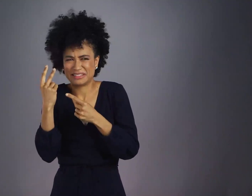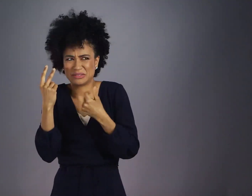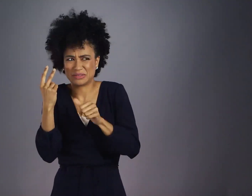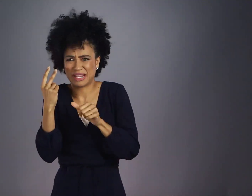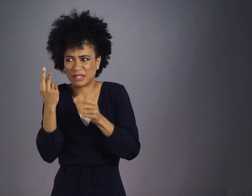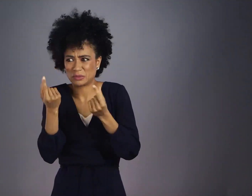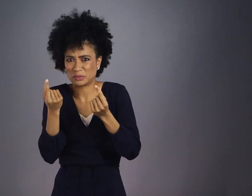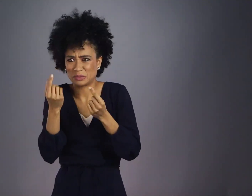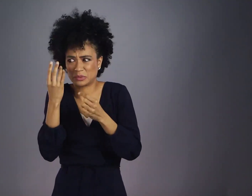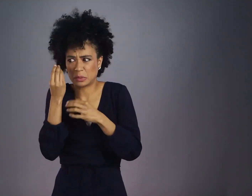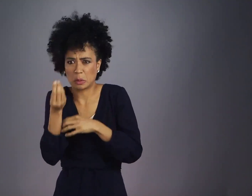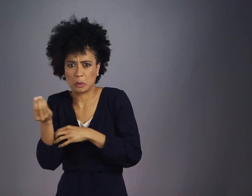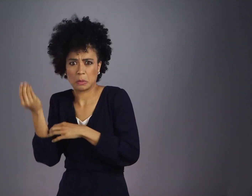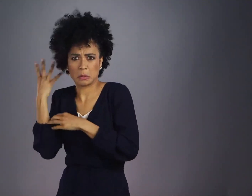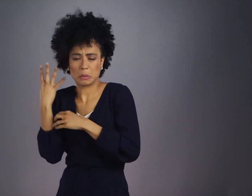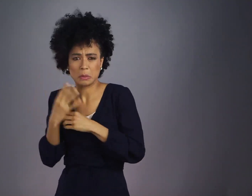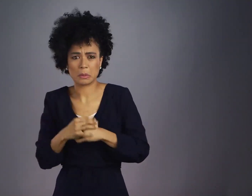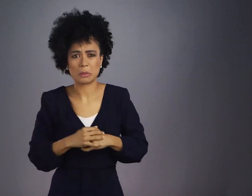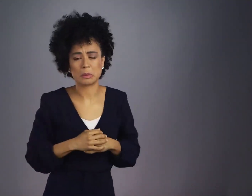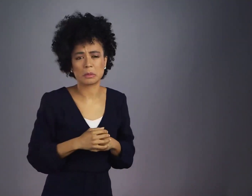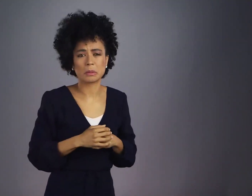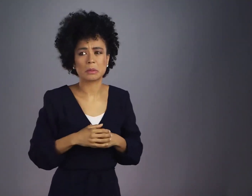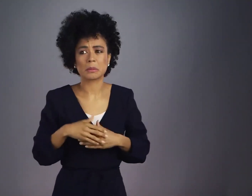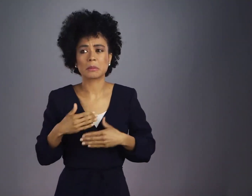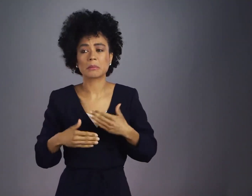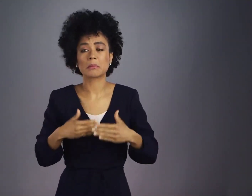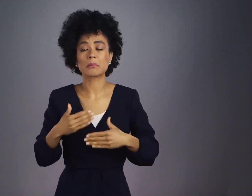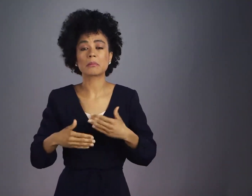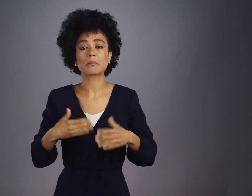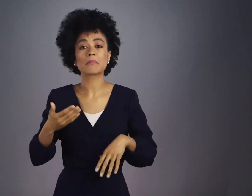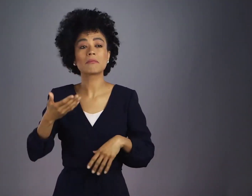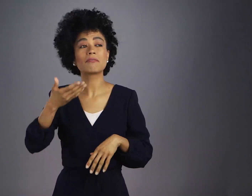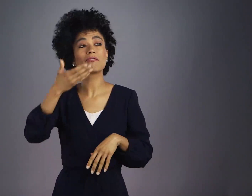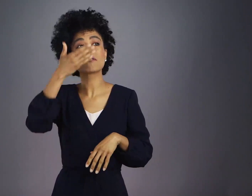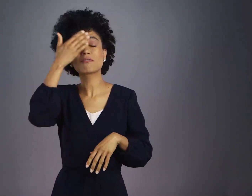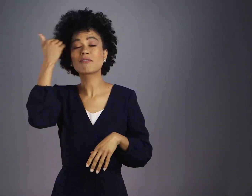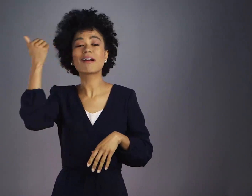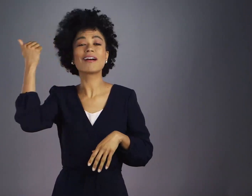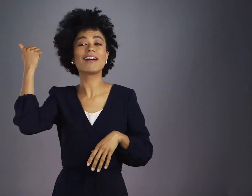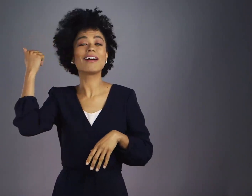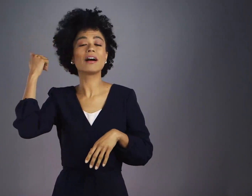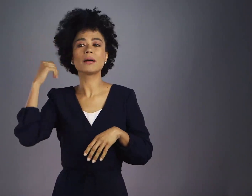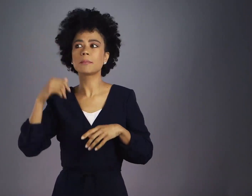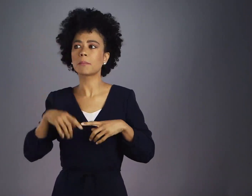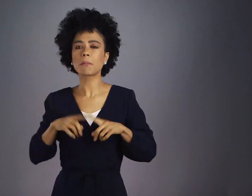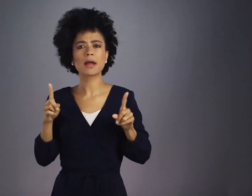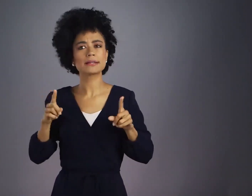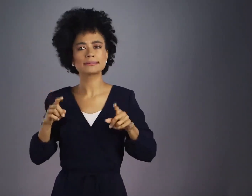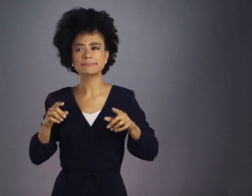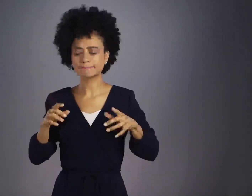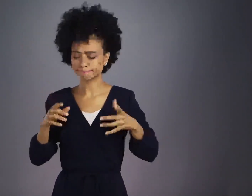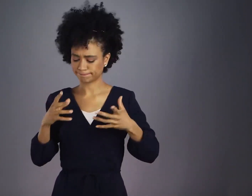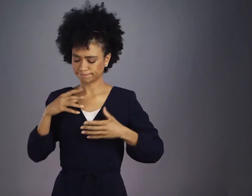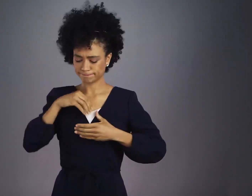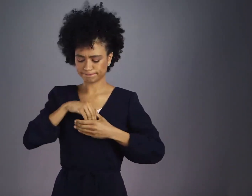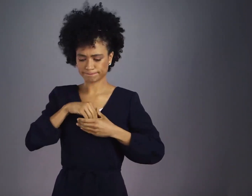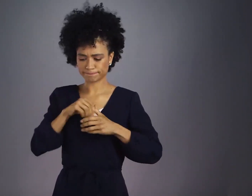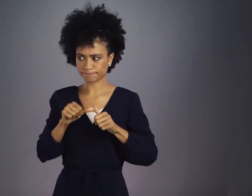As fast as he can, he pushes these memories far inside himself. He hopes they will never see the light of day.